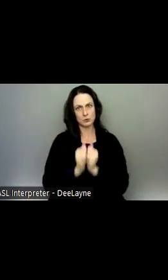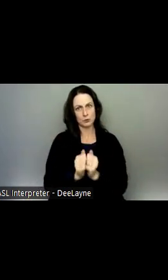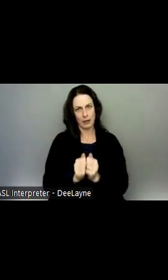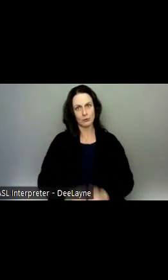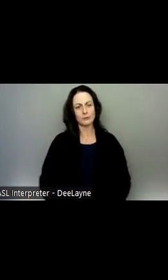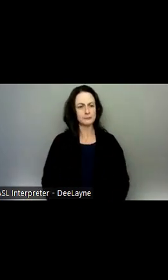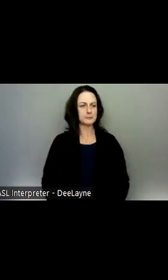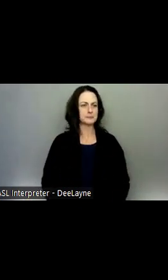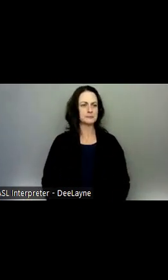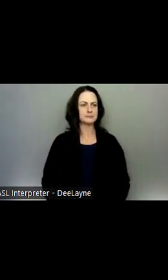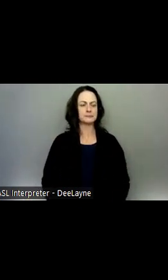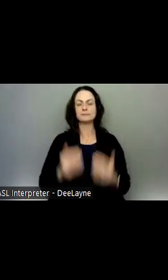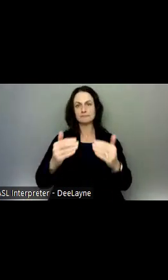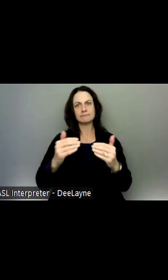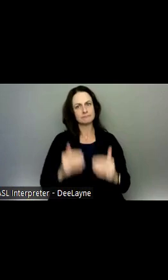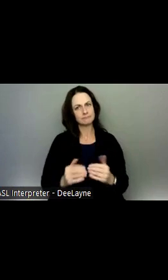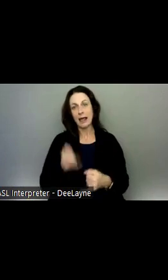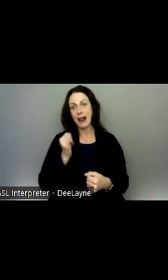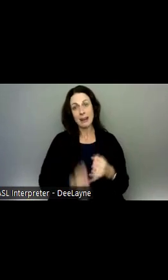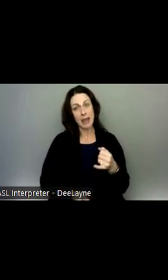And then last but not least